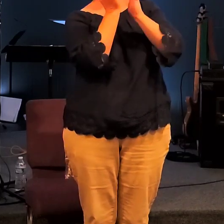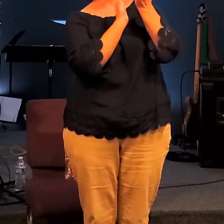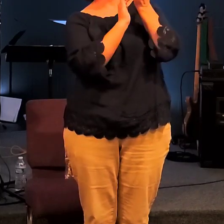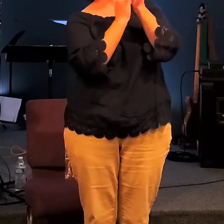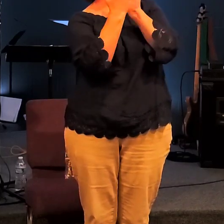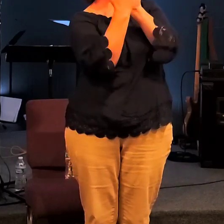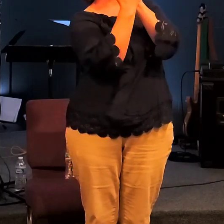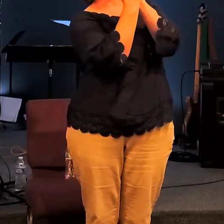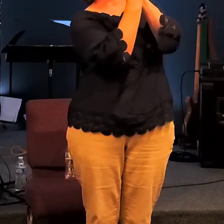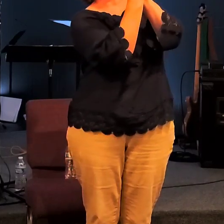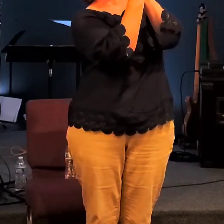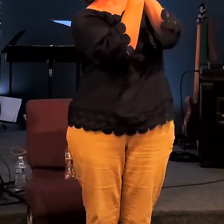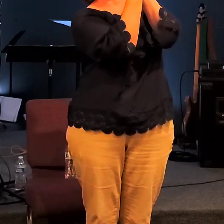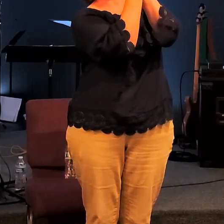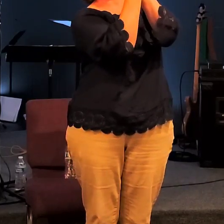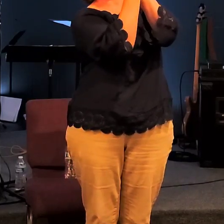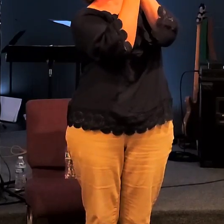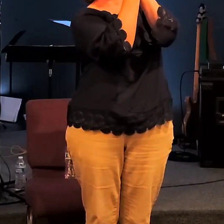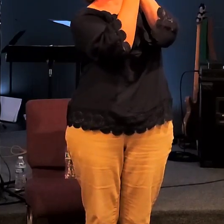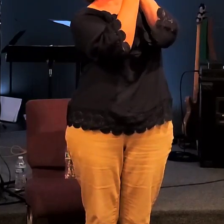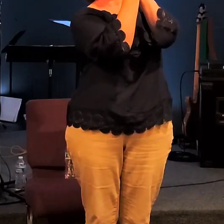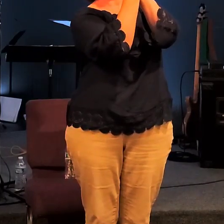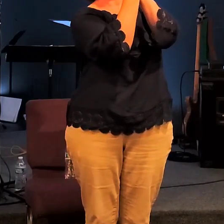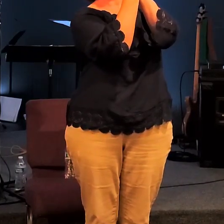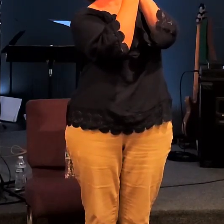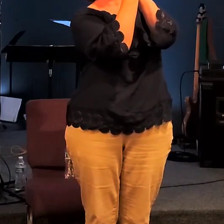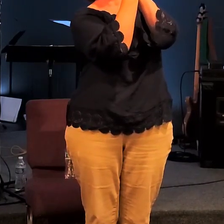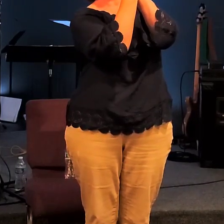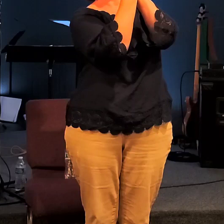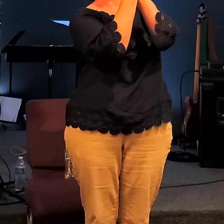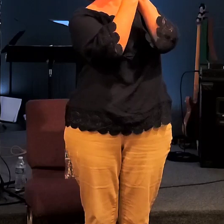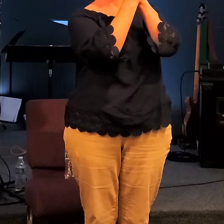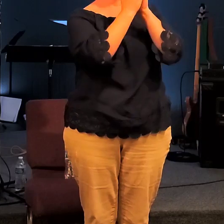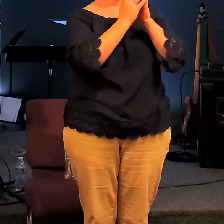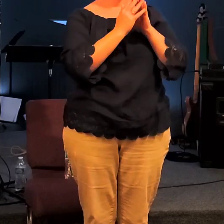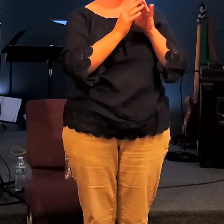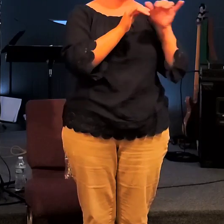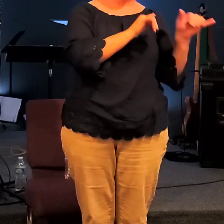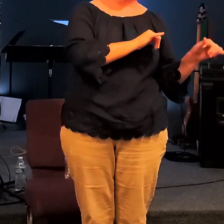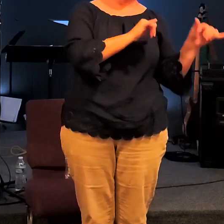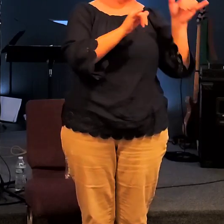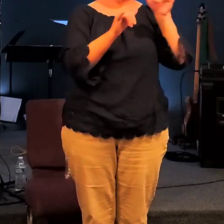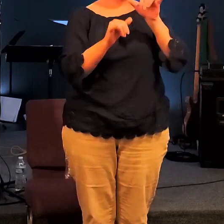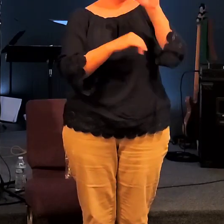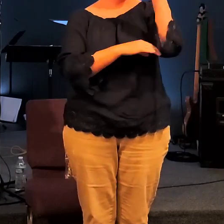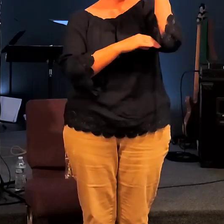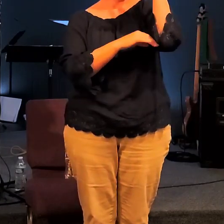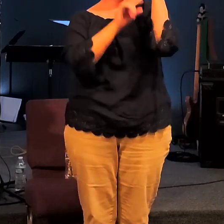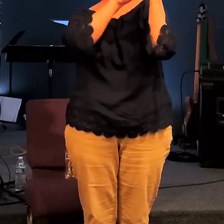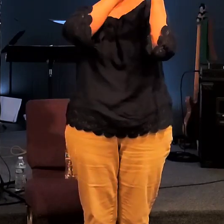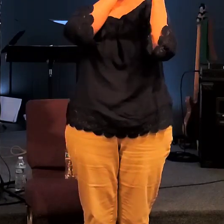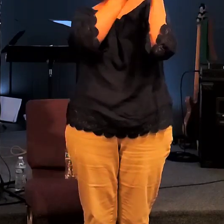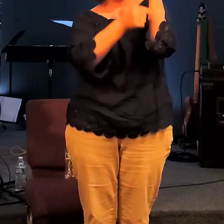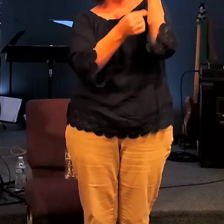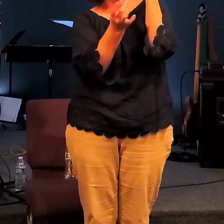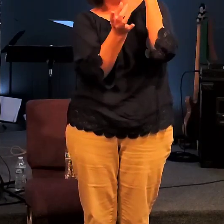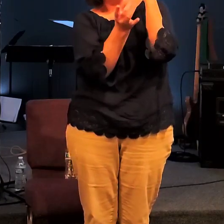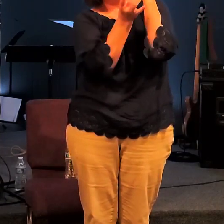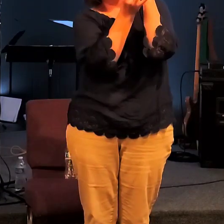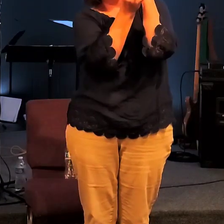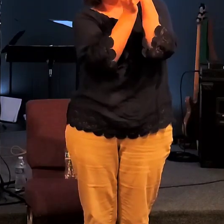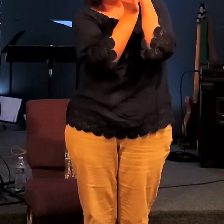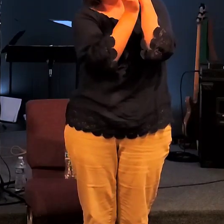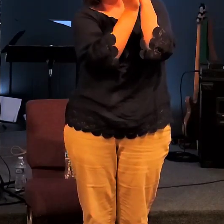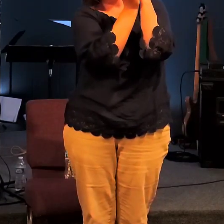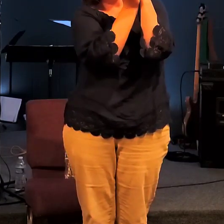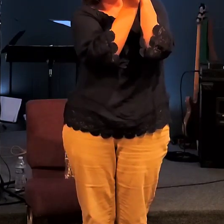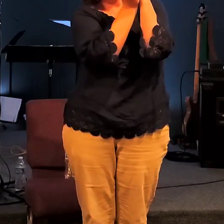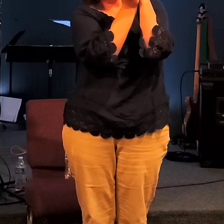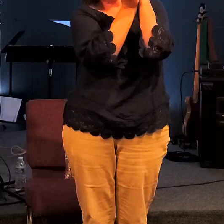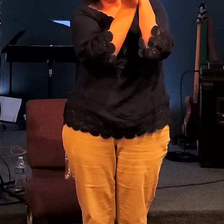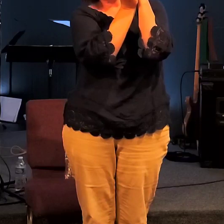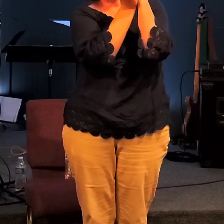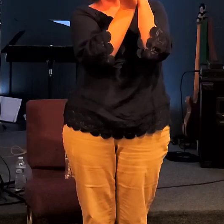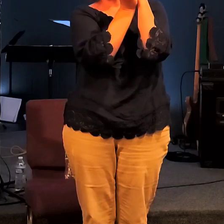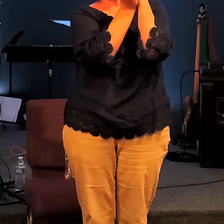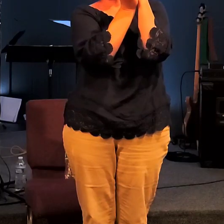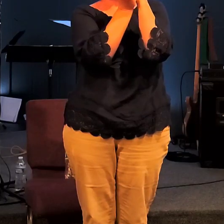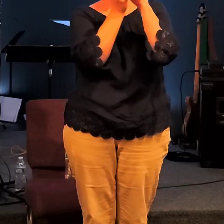we might be join to you just like like a tree just like a Vine that we are connected and